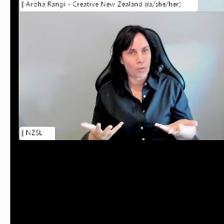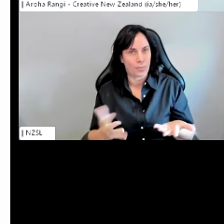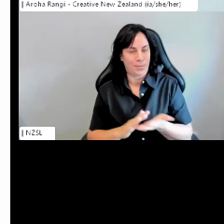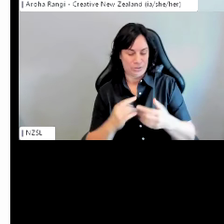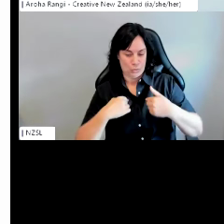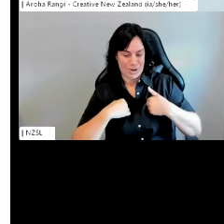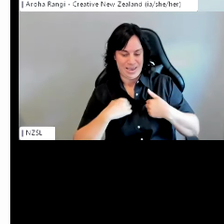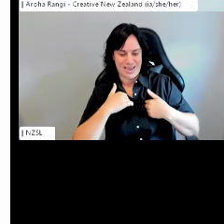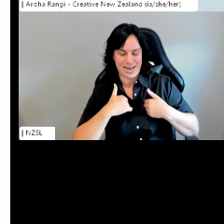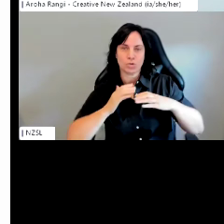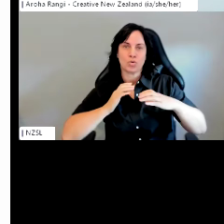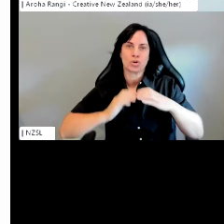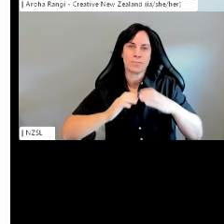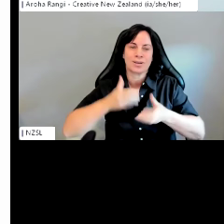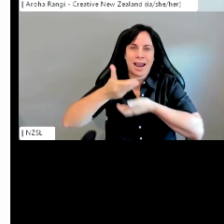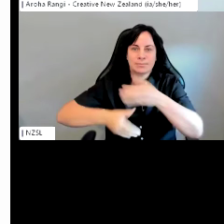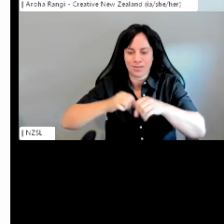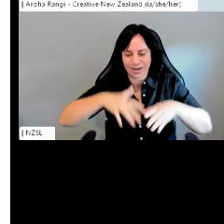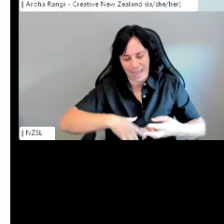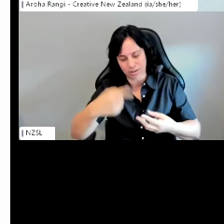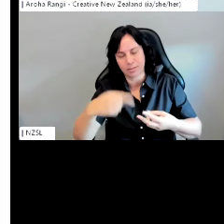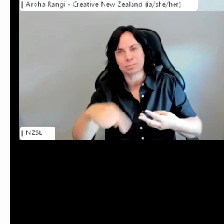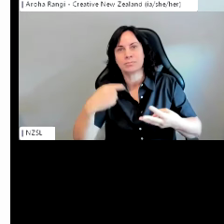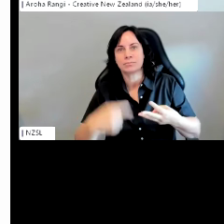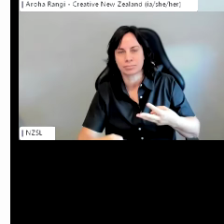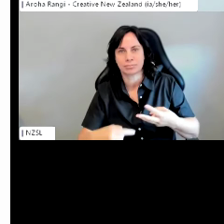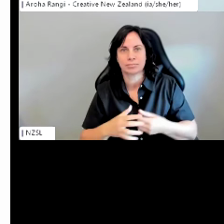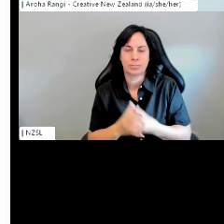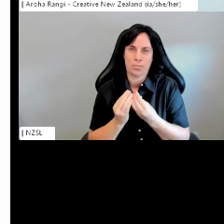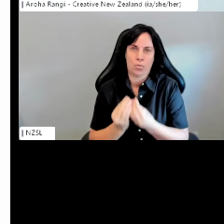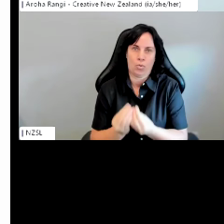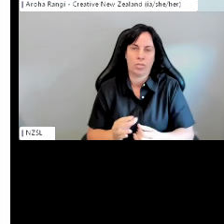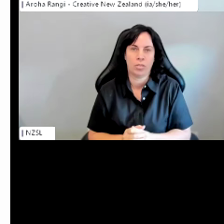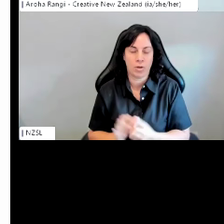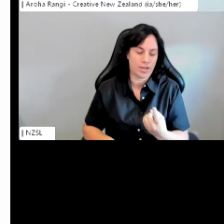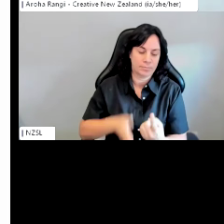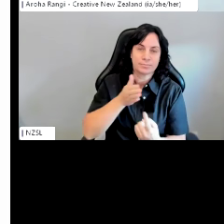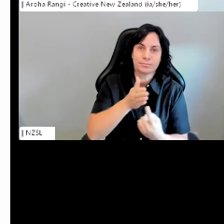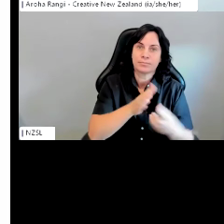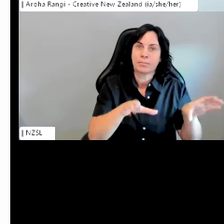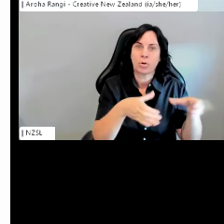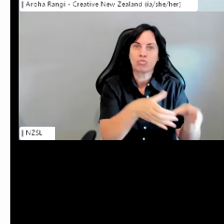of what we do. For those who literally haven't got the dollars, you might also well want to look